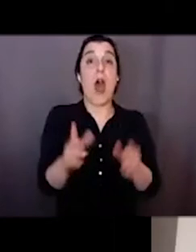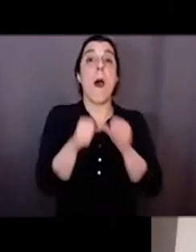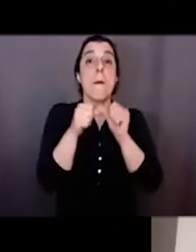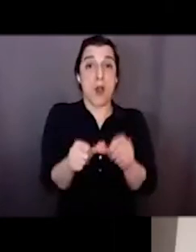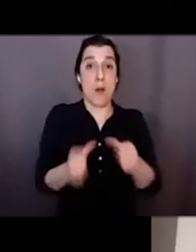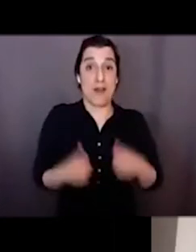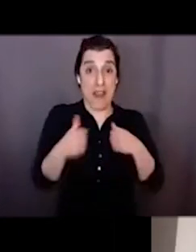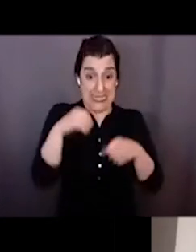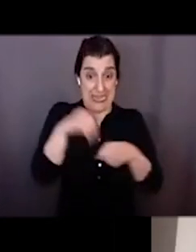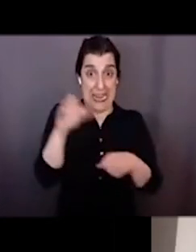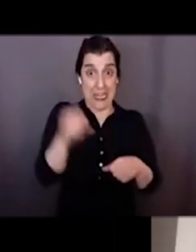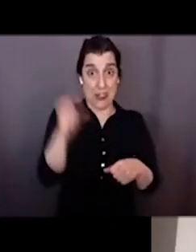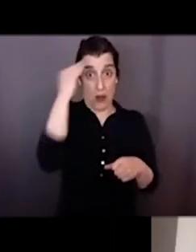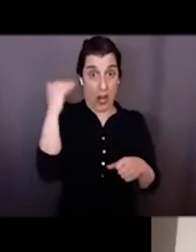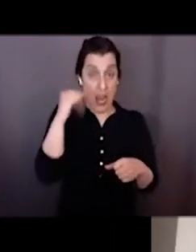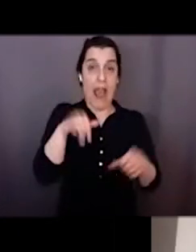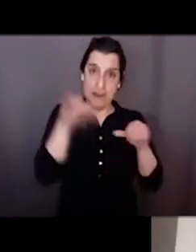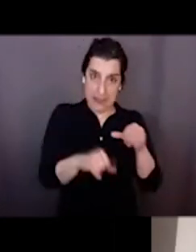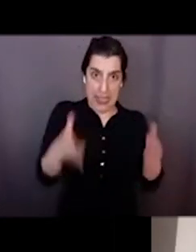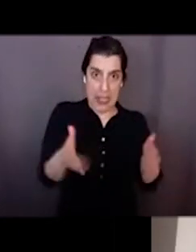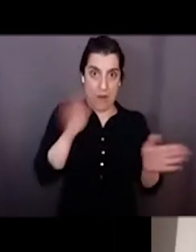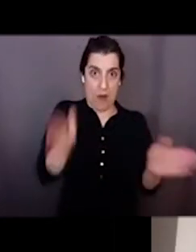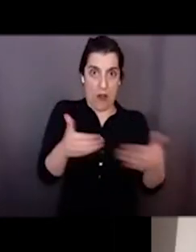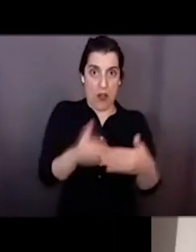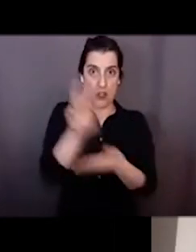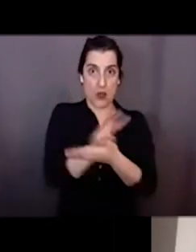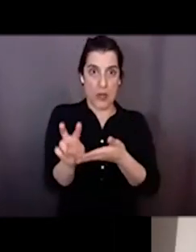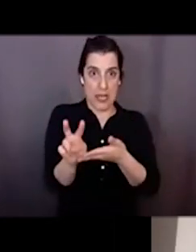stay in their current team for two weeks, sold on ethnically Korean. And my family is here.